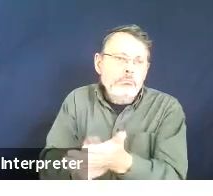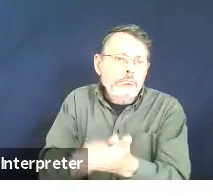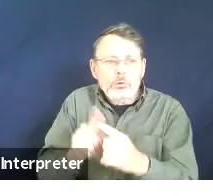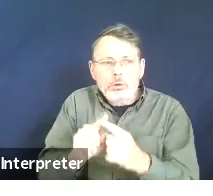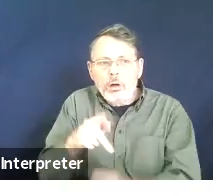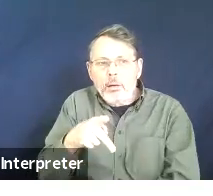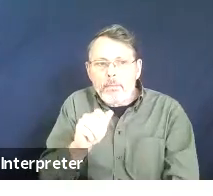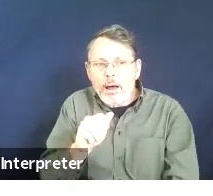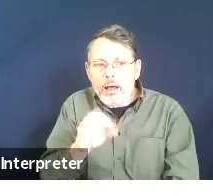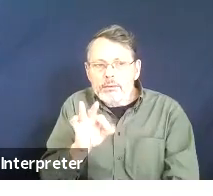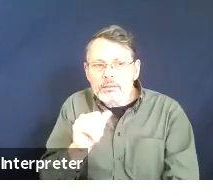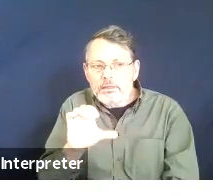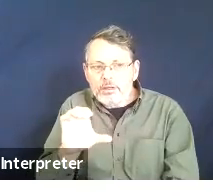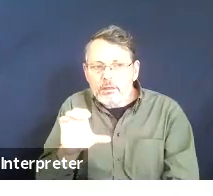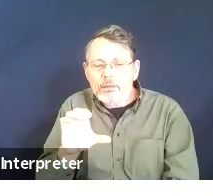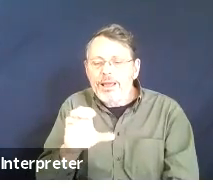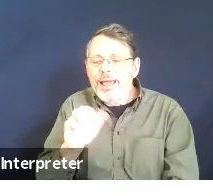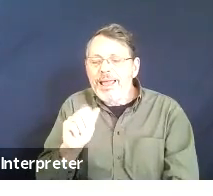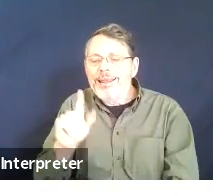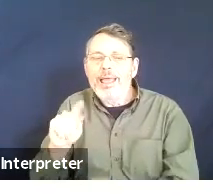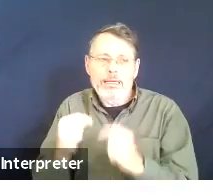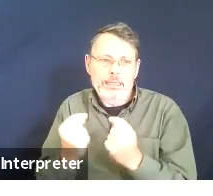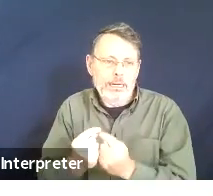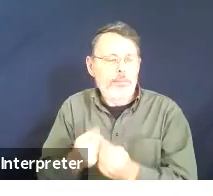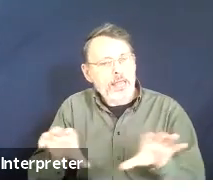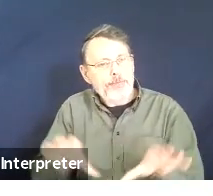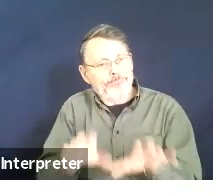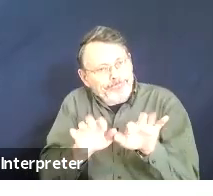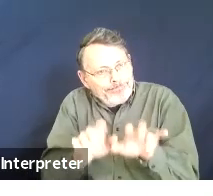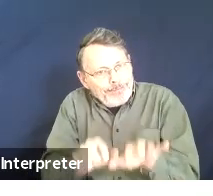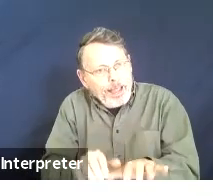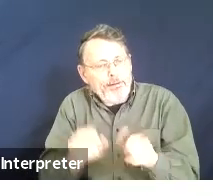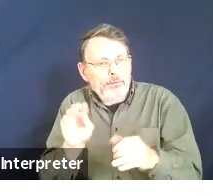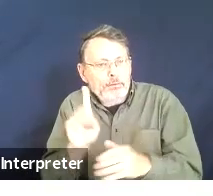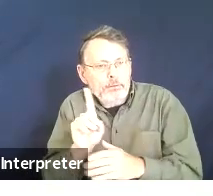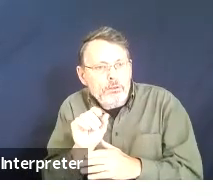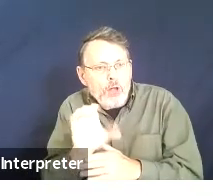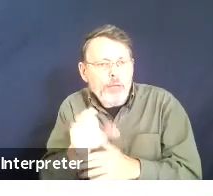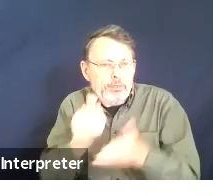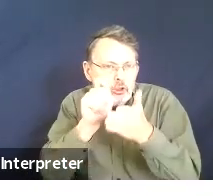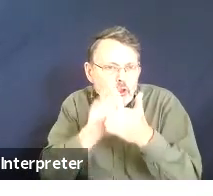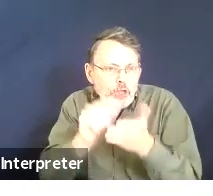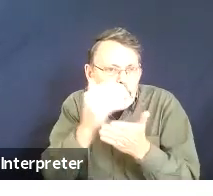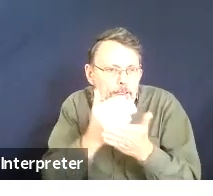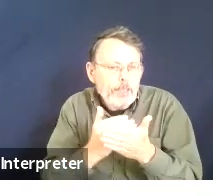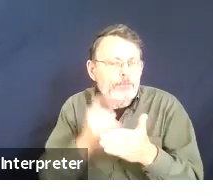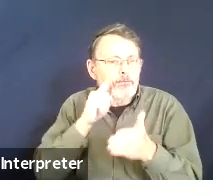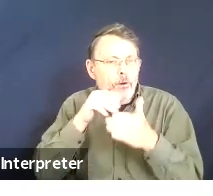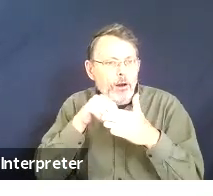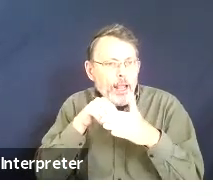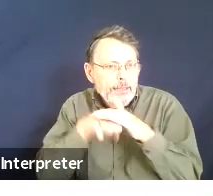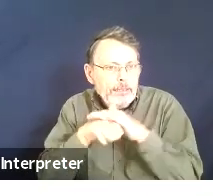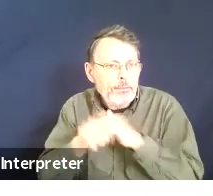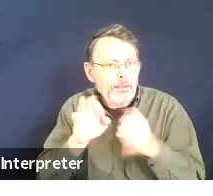because they created documents for checklists and accessibility of testing sites that were